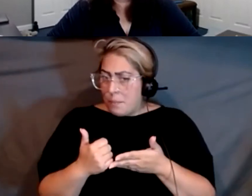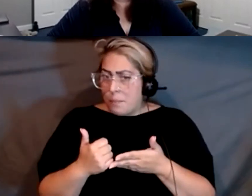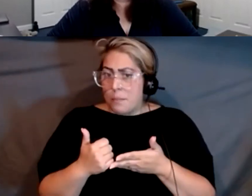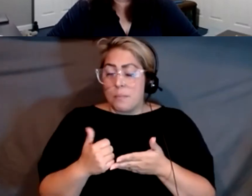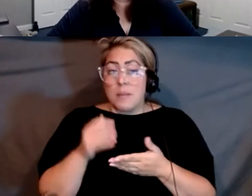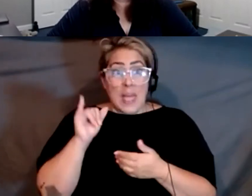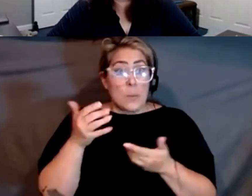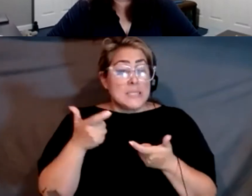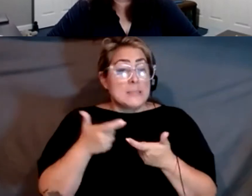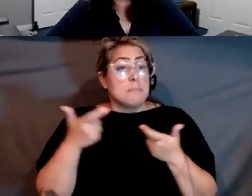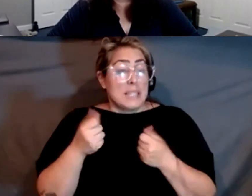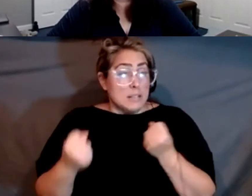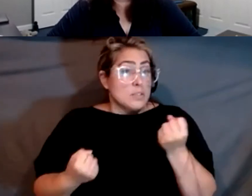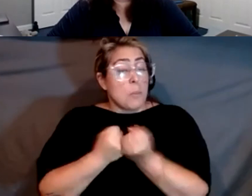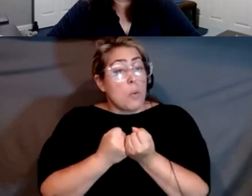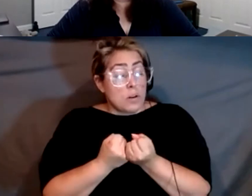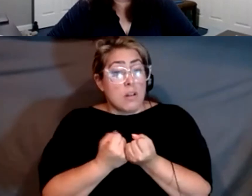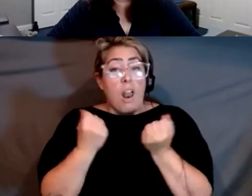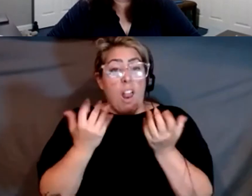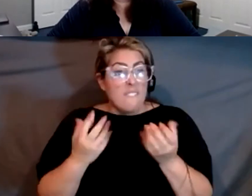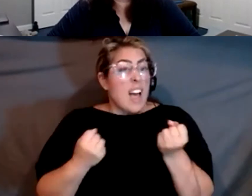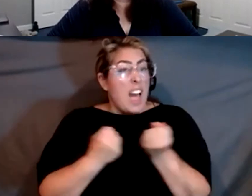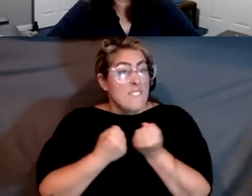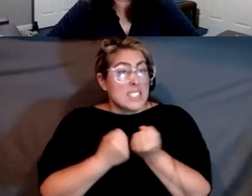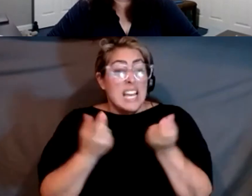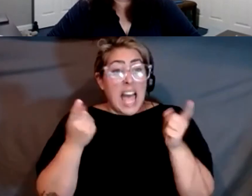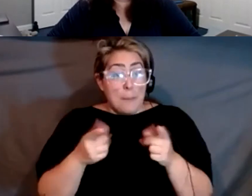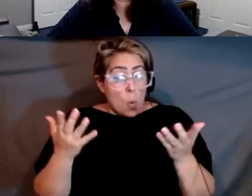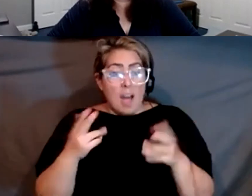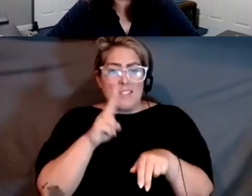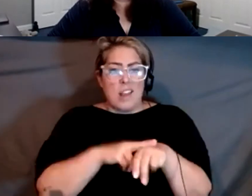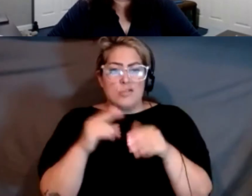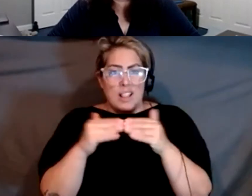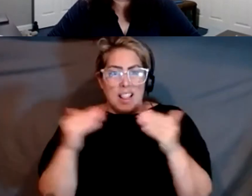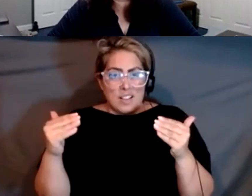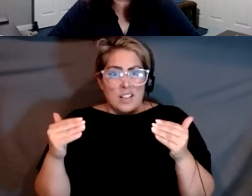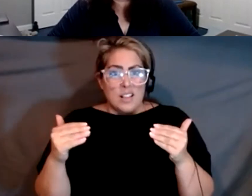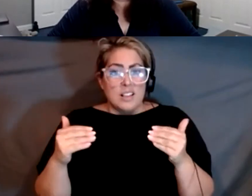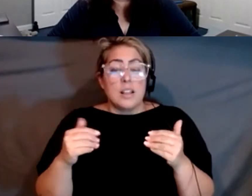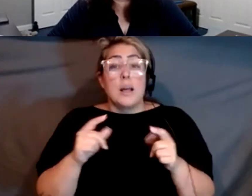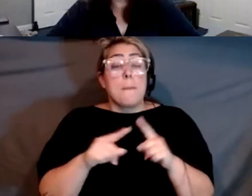happened nationally. But getting -- [indiscernible] was